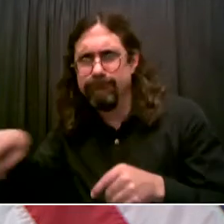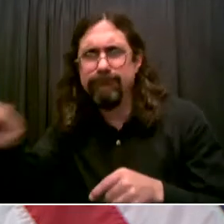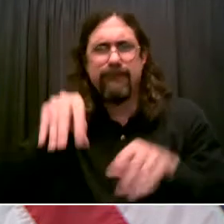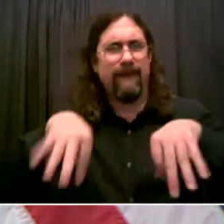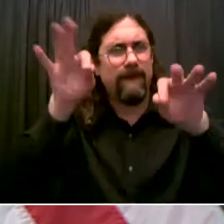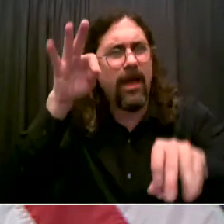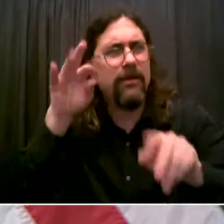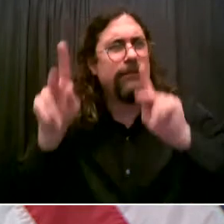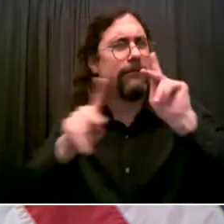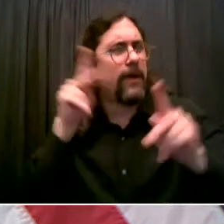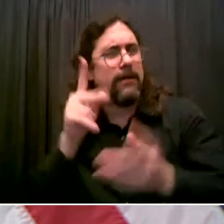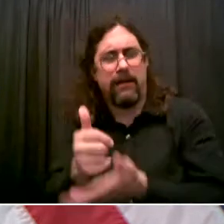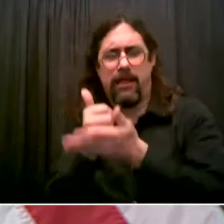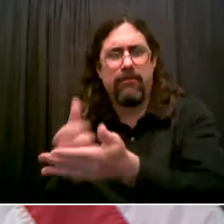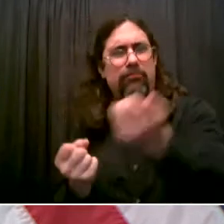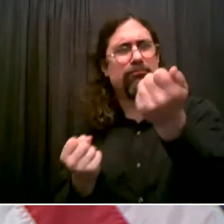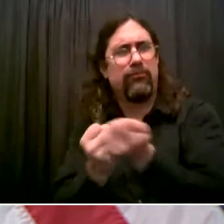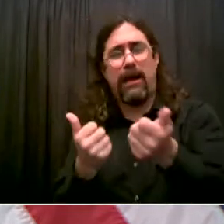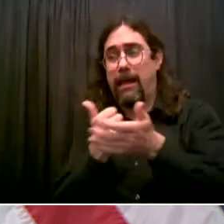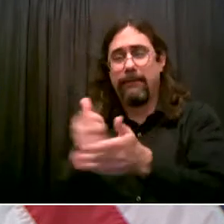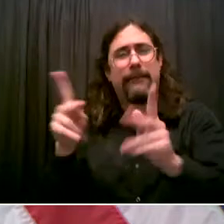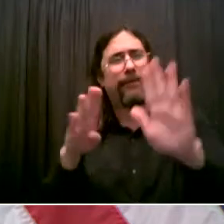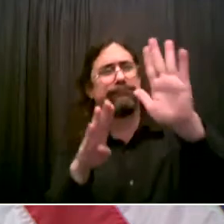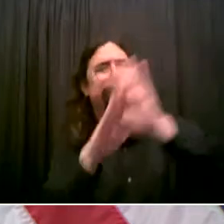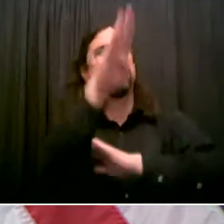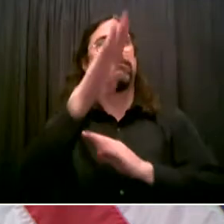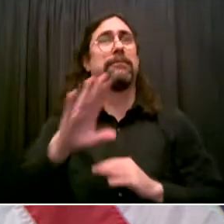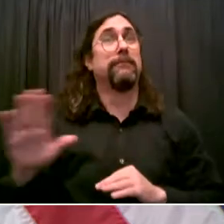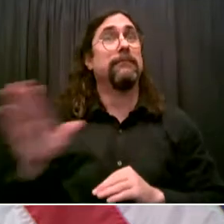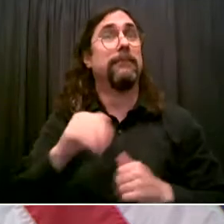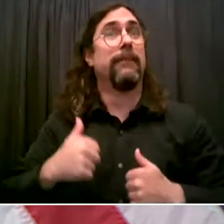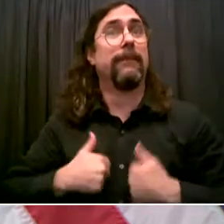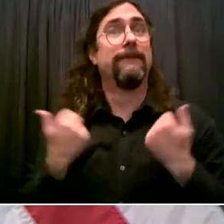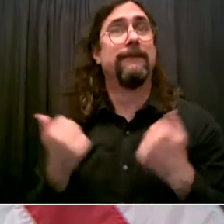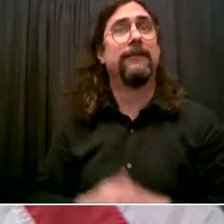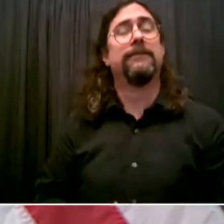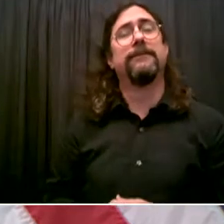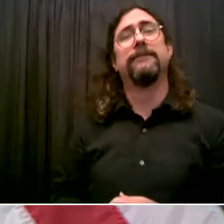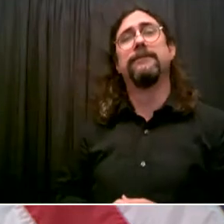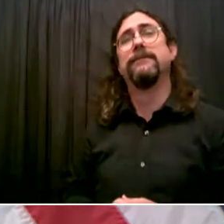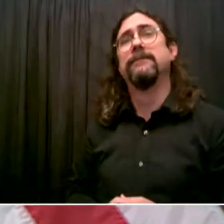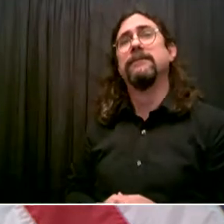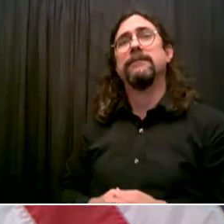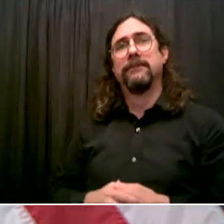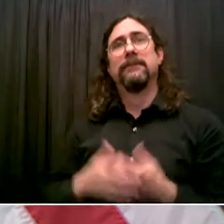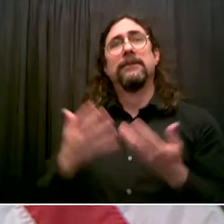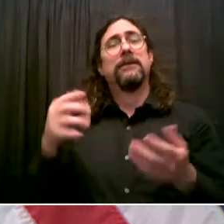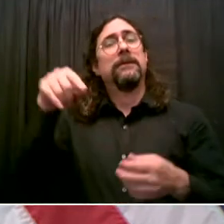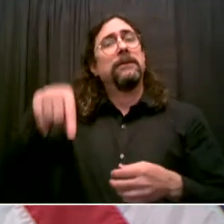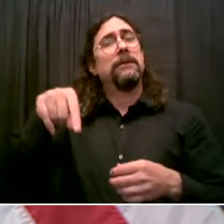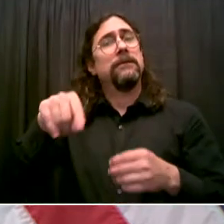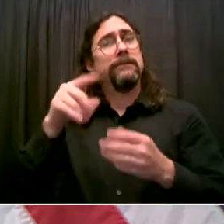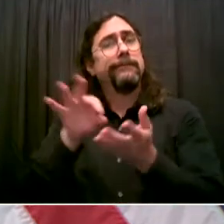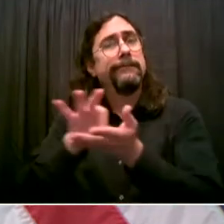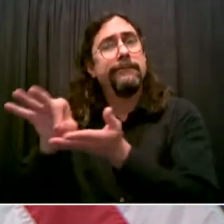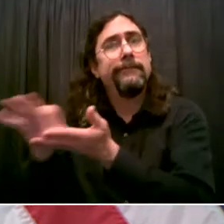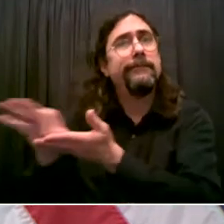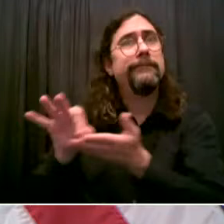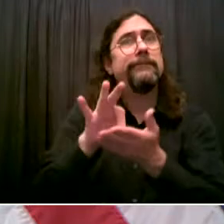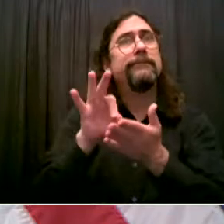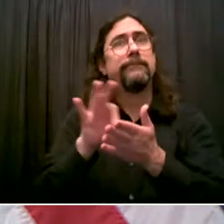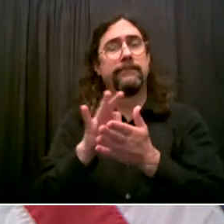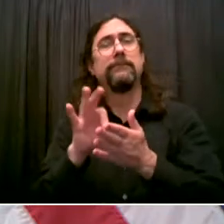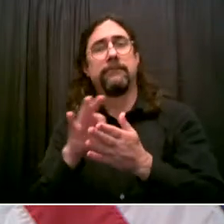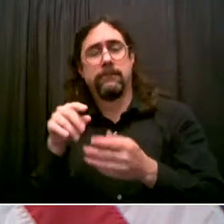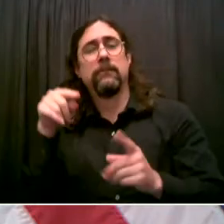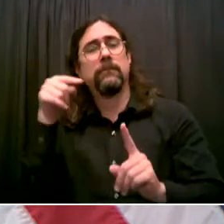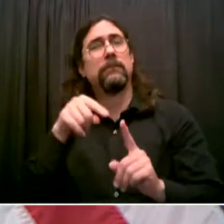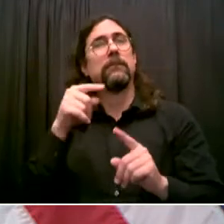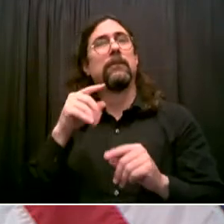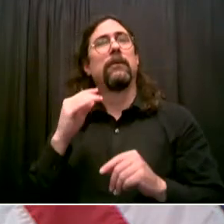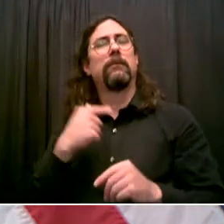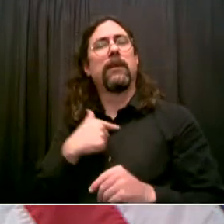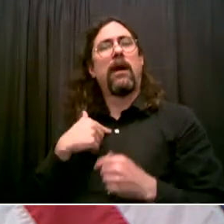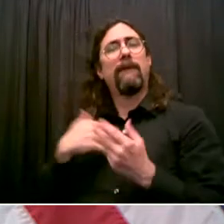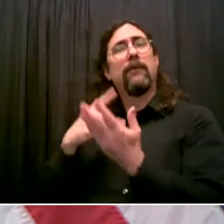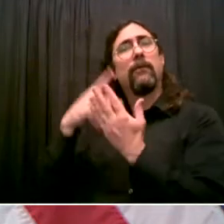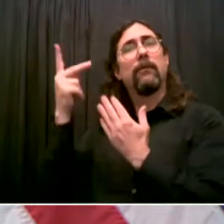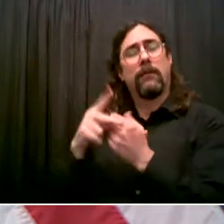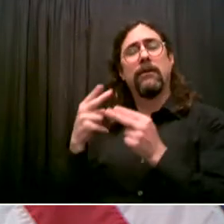BEFORE THE PANDEMIC, MR. MAYOR,